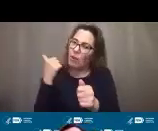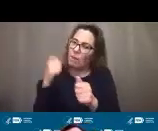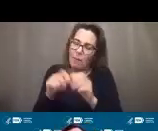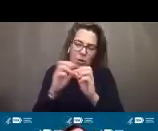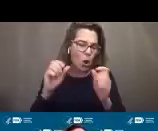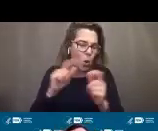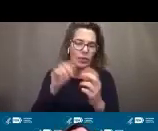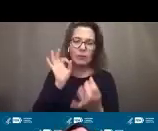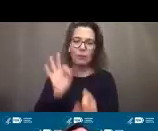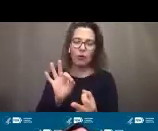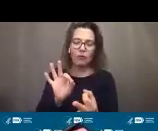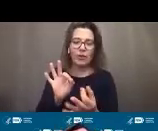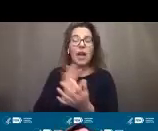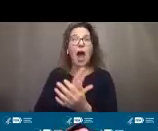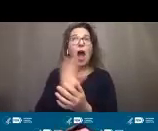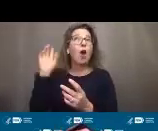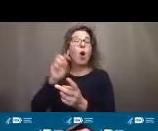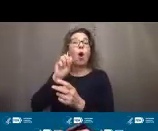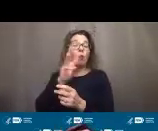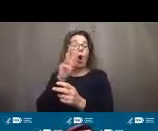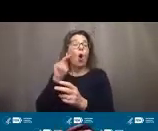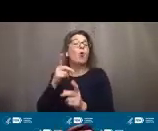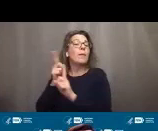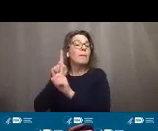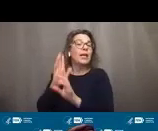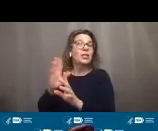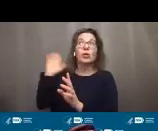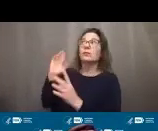So develop a leadership philosophy.